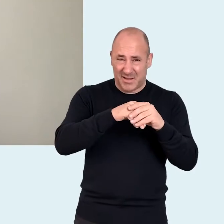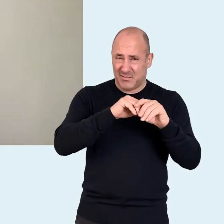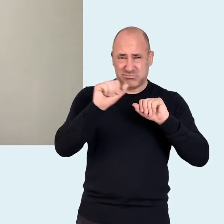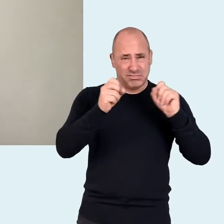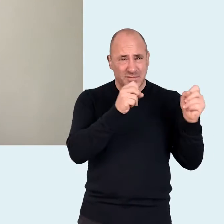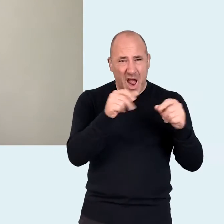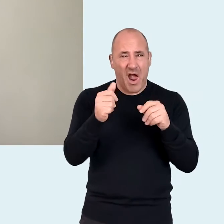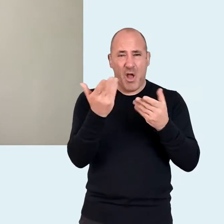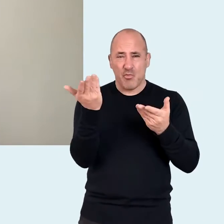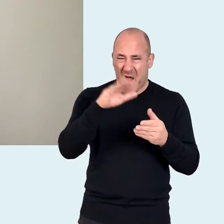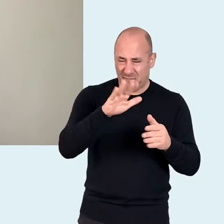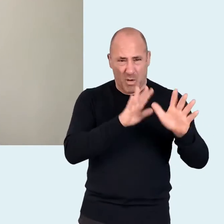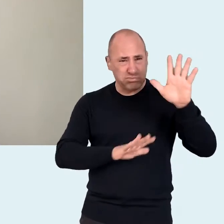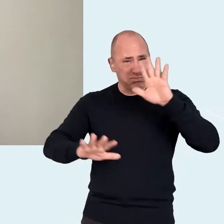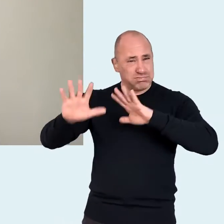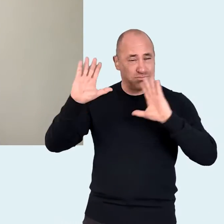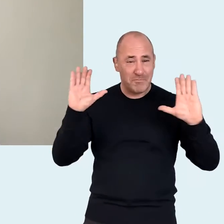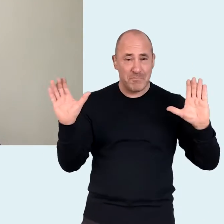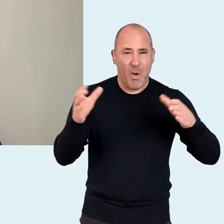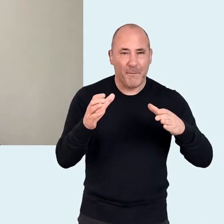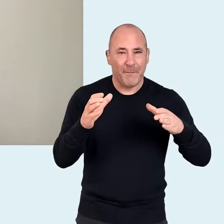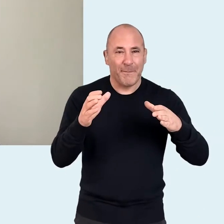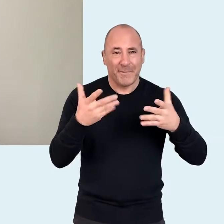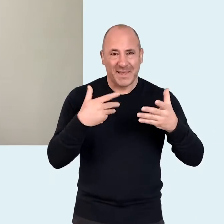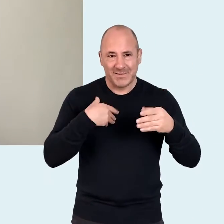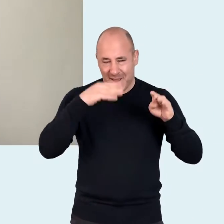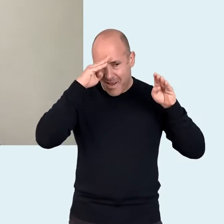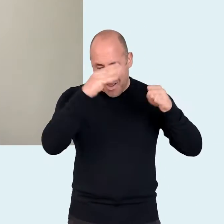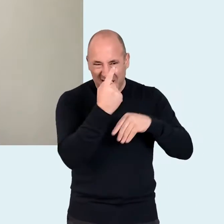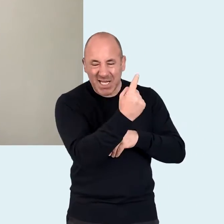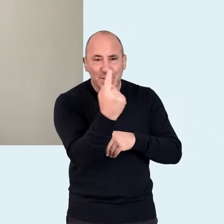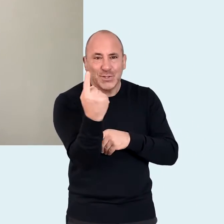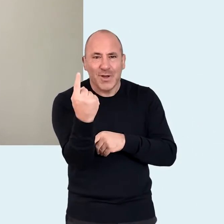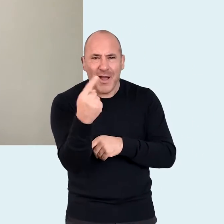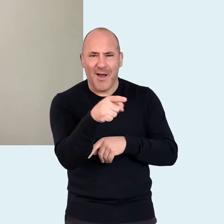backgrounds from all over the country. So it's a chance to centre each individual and